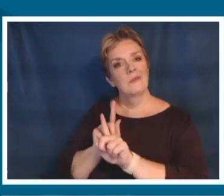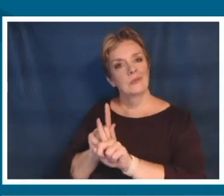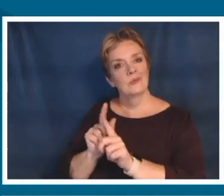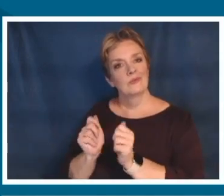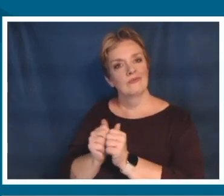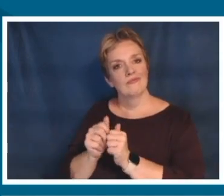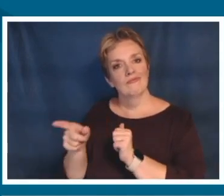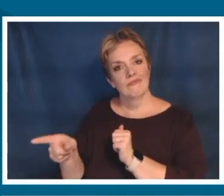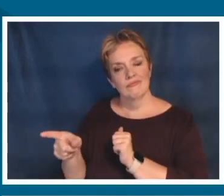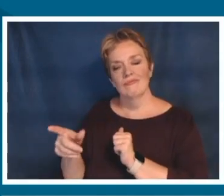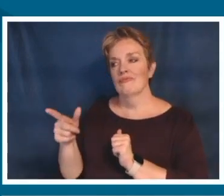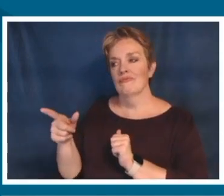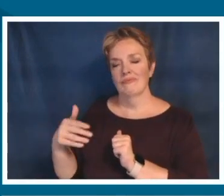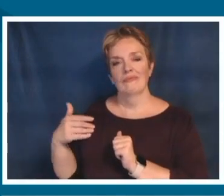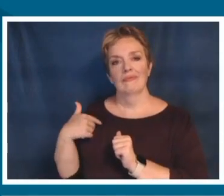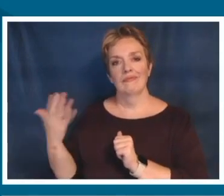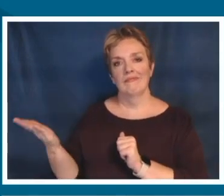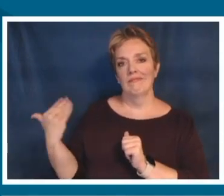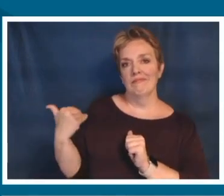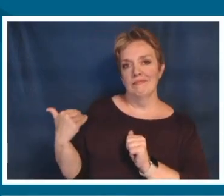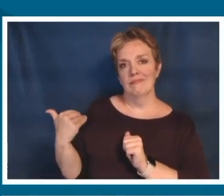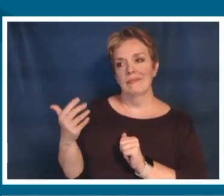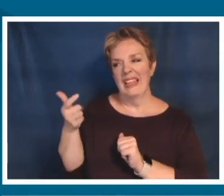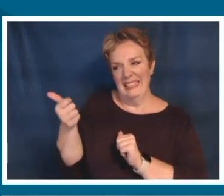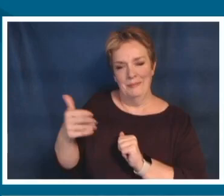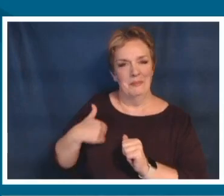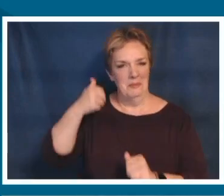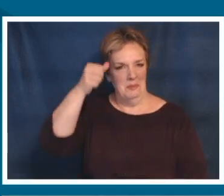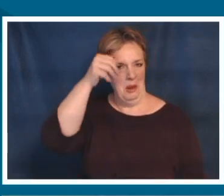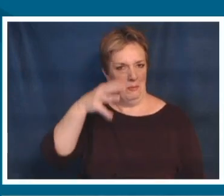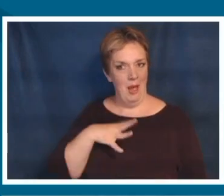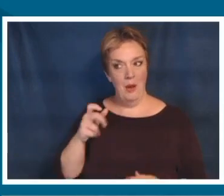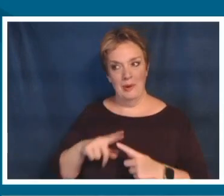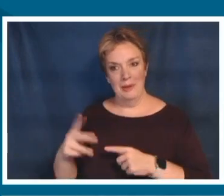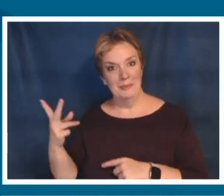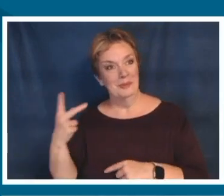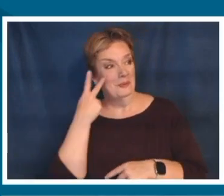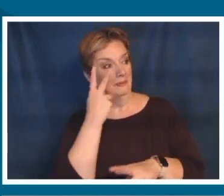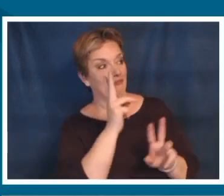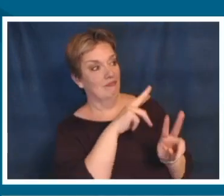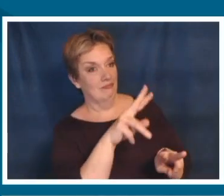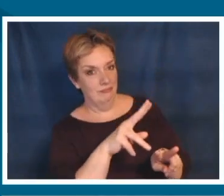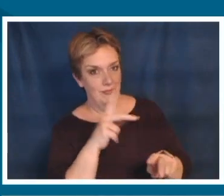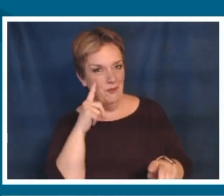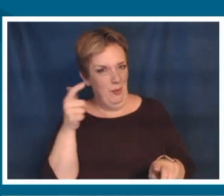to see it as a young man but also we were scoping it out to see if it would be a good